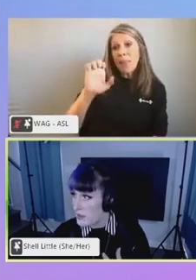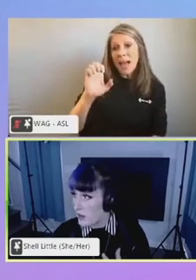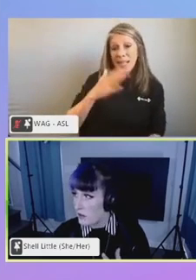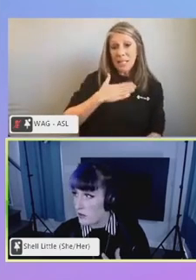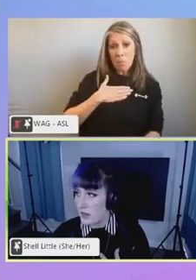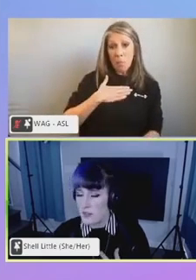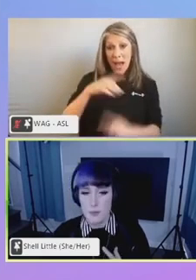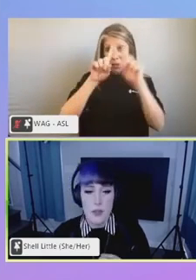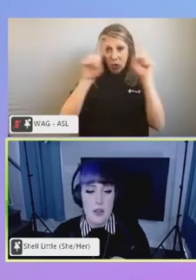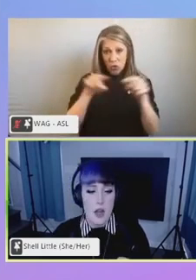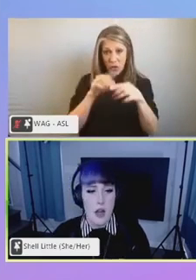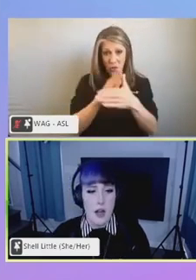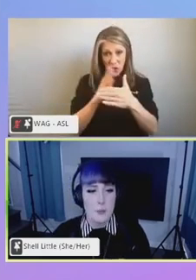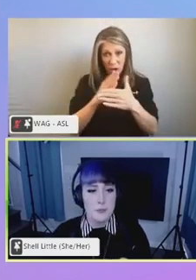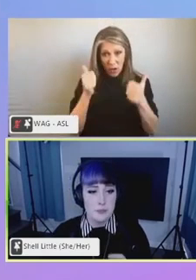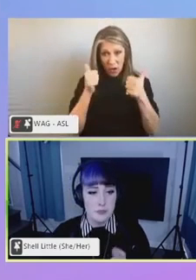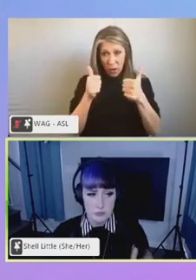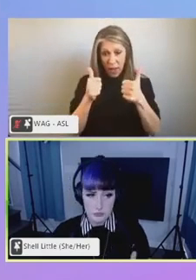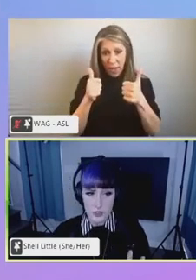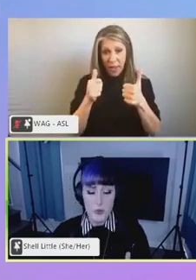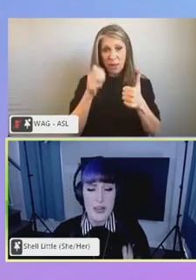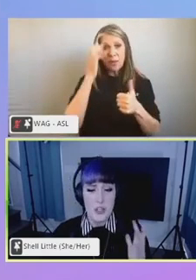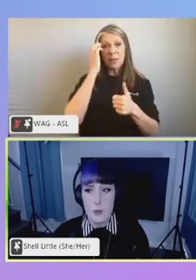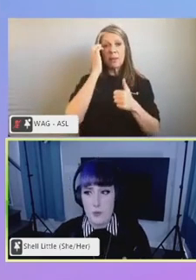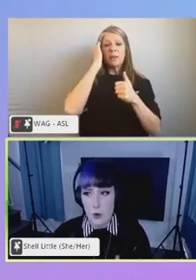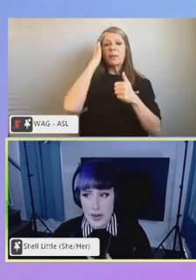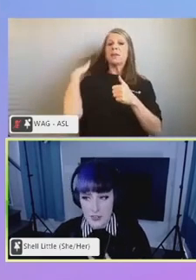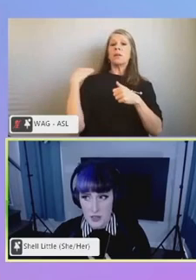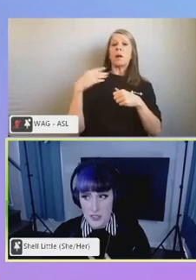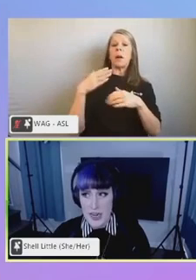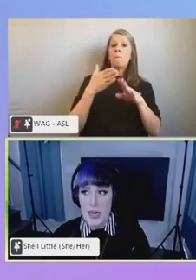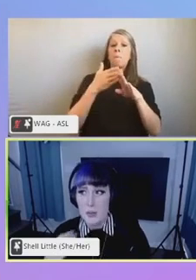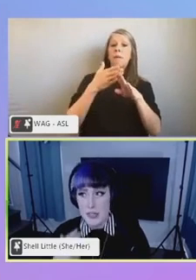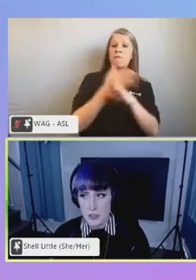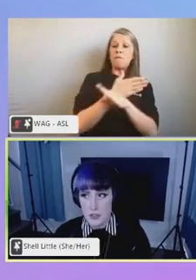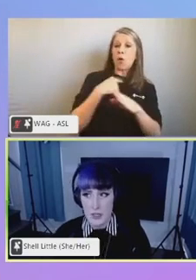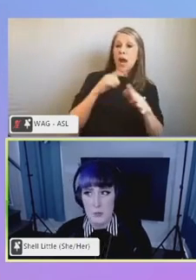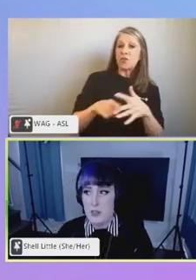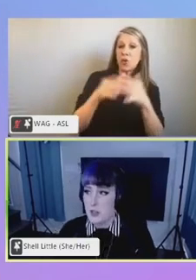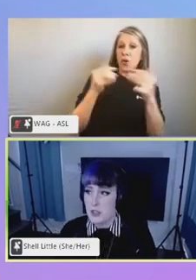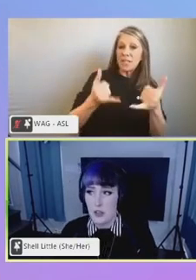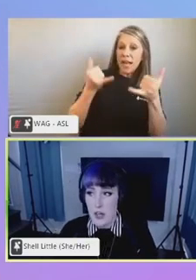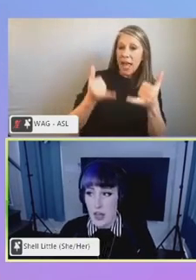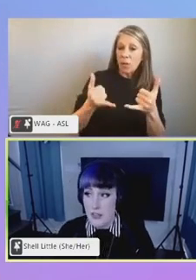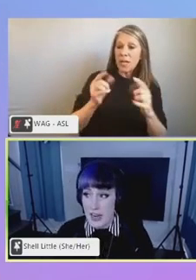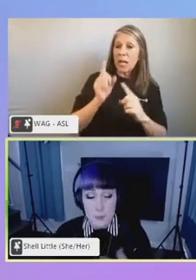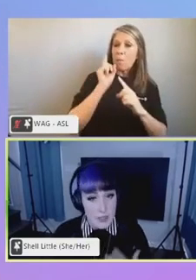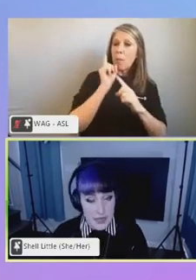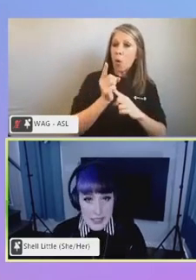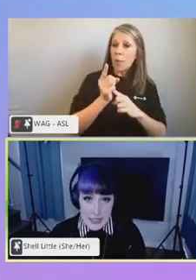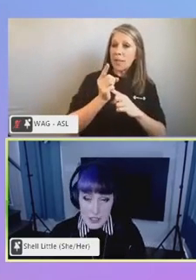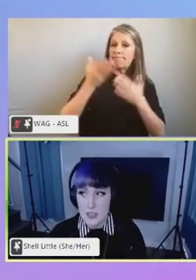recording. to be talked about the accessibility burnout pipeline. Is my screen-sharing OK? We are all